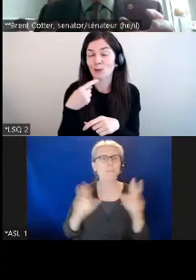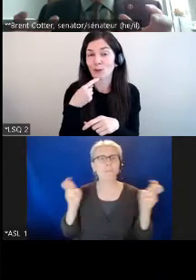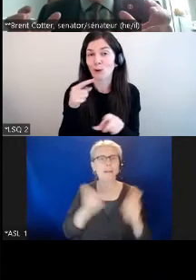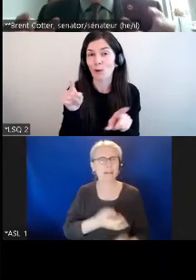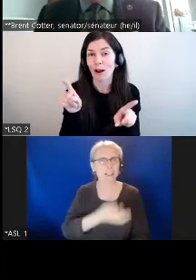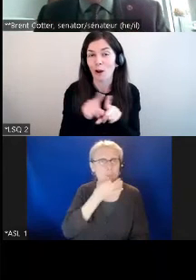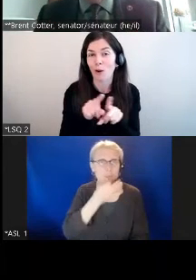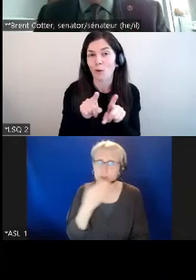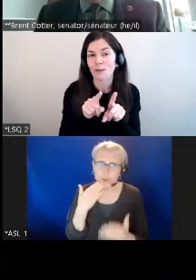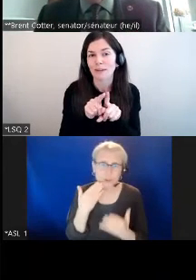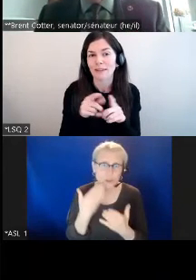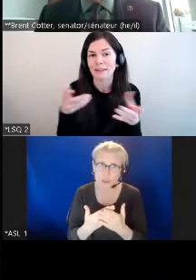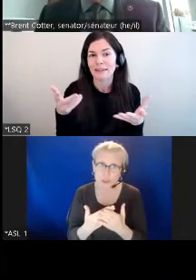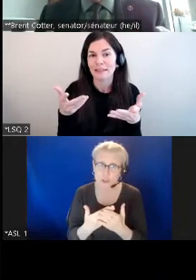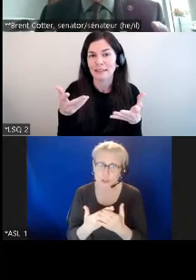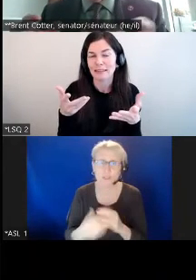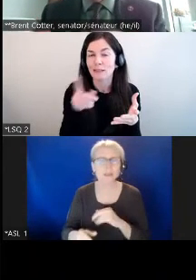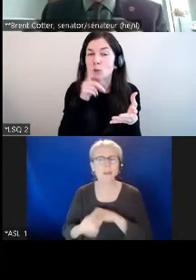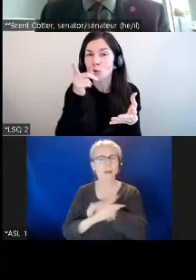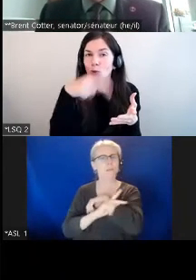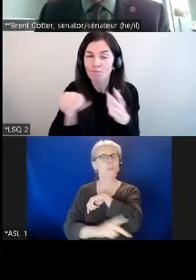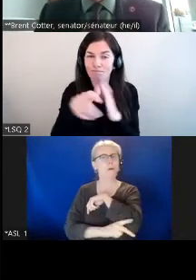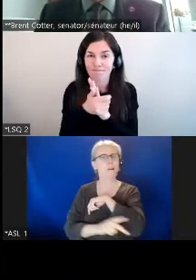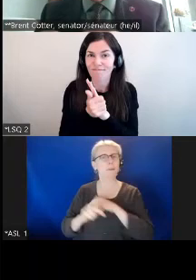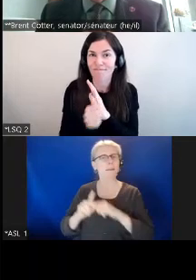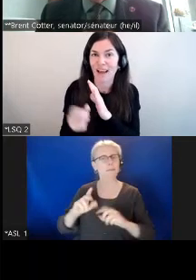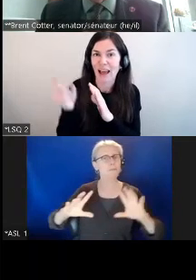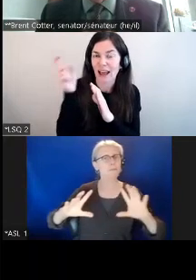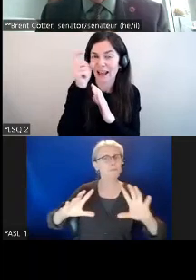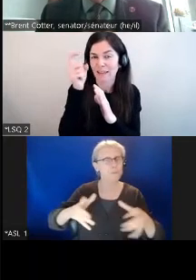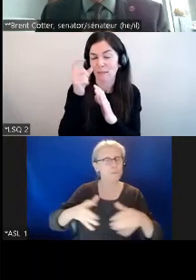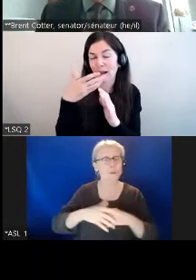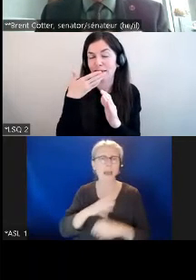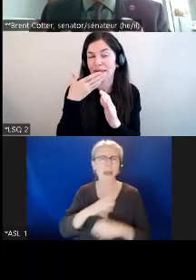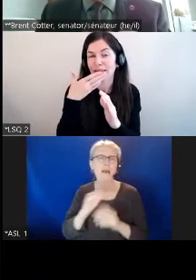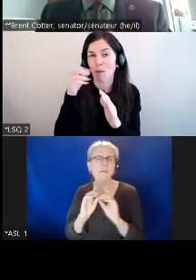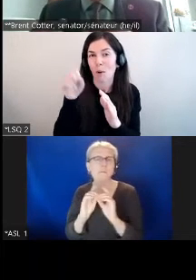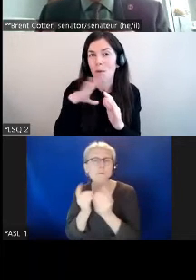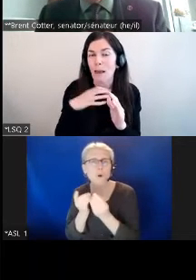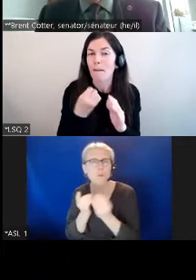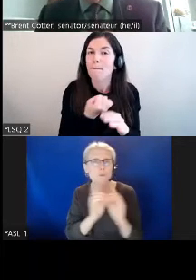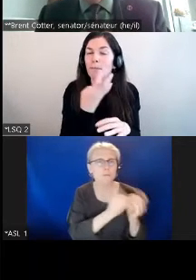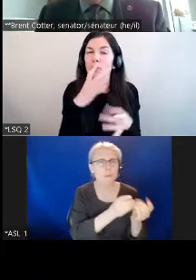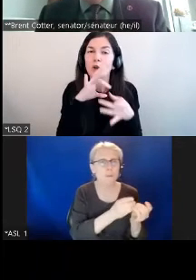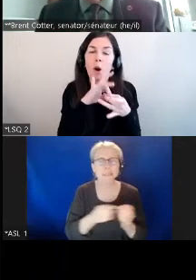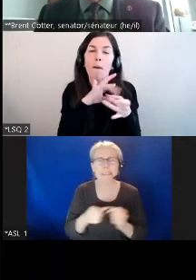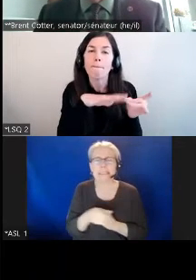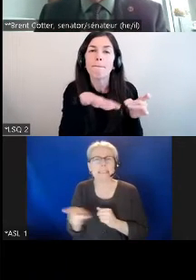A LOT OF THE PARLIAMENTARIANS AND EVEN SOMETIMES IN DEPARTMENTS WILL NOT BE AS KNOWLEDGEABLE ON